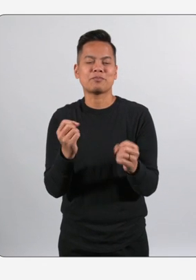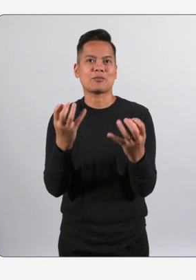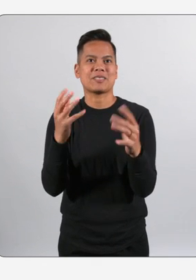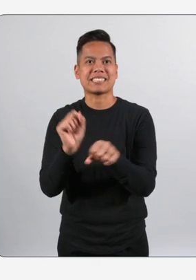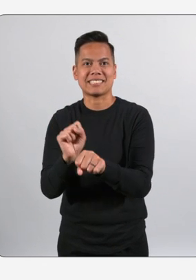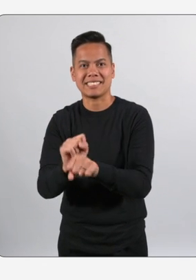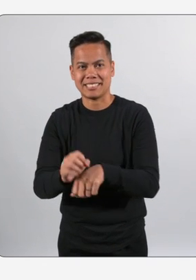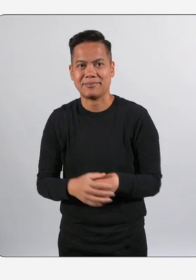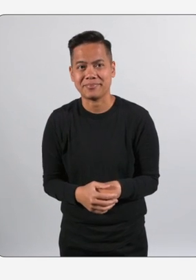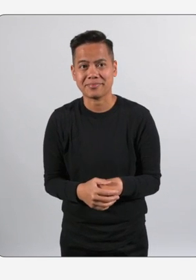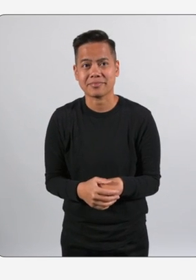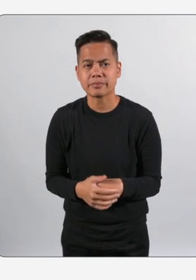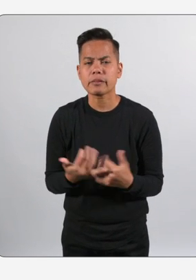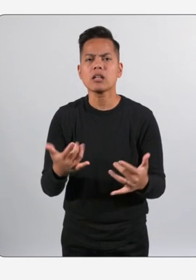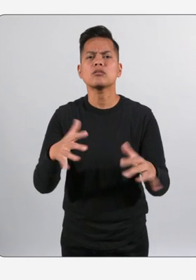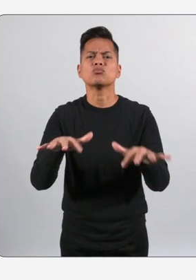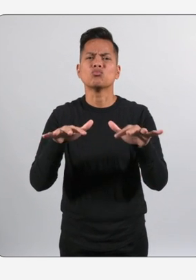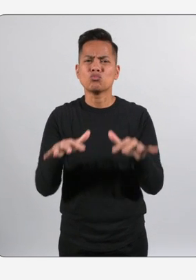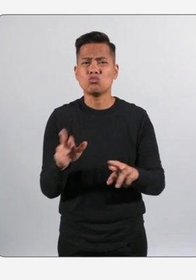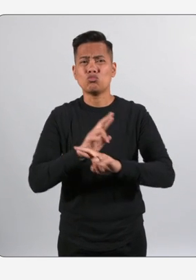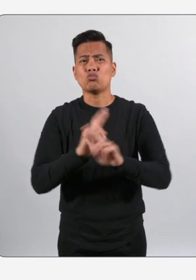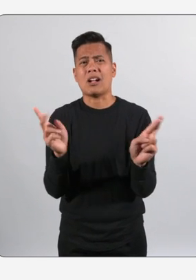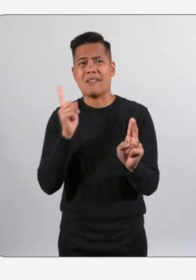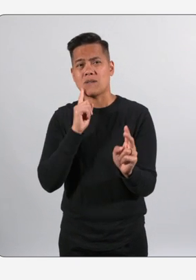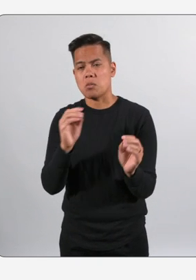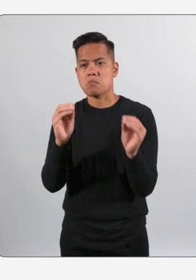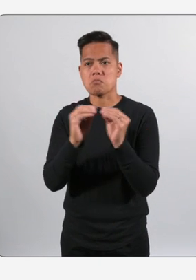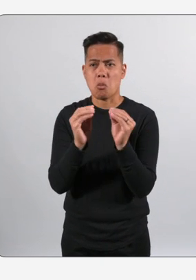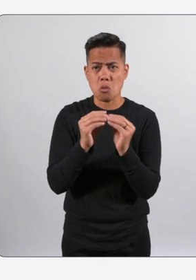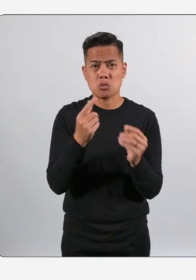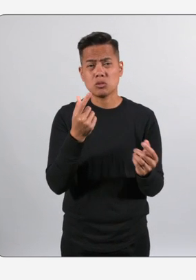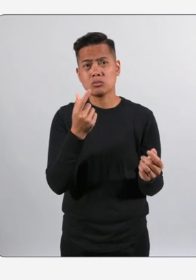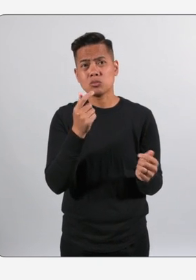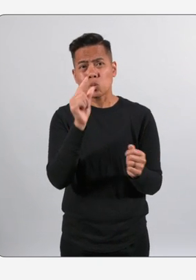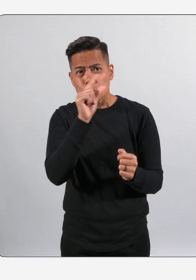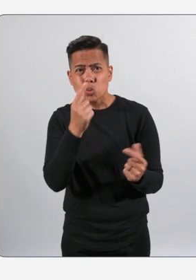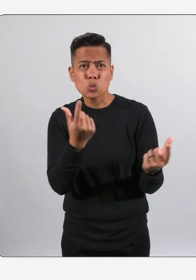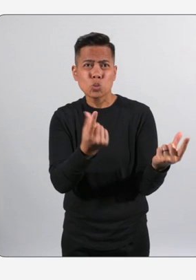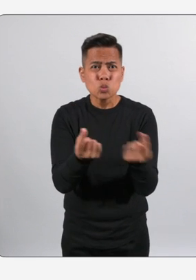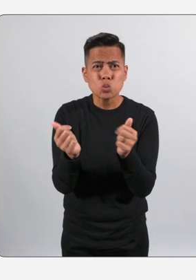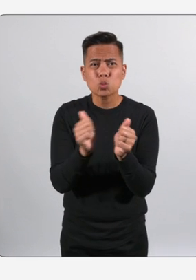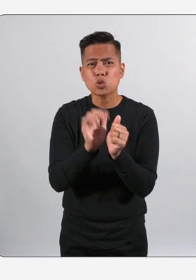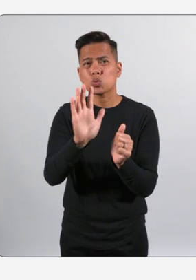more from our Google leaders about what we’re doing to equip your business for this next evolution of marketing.